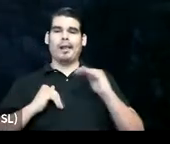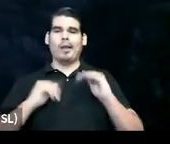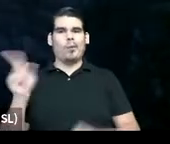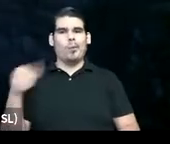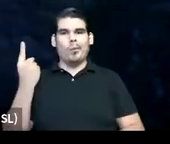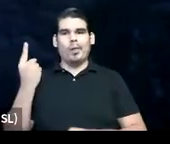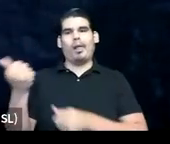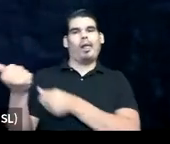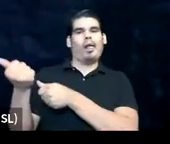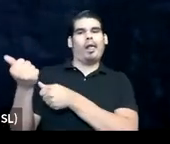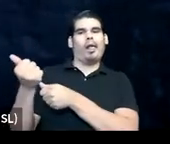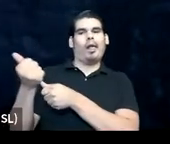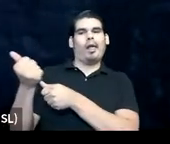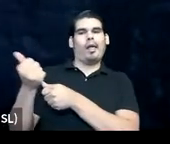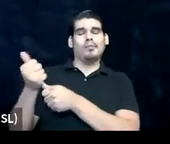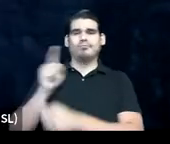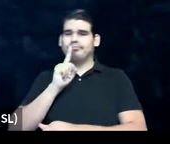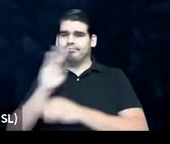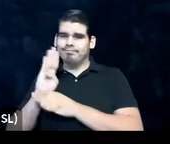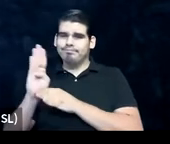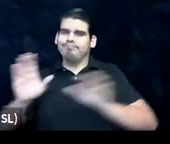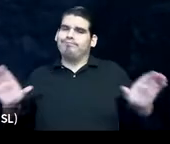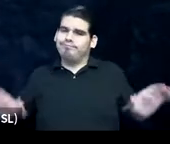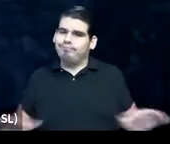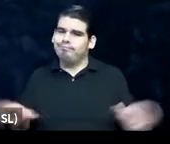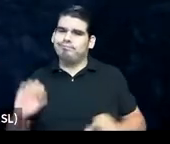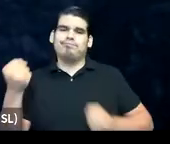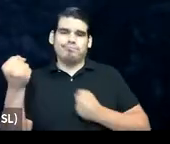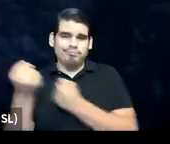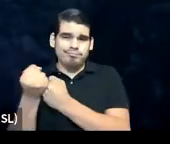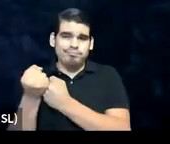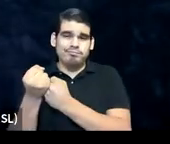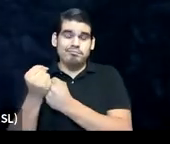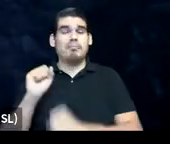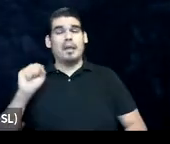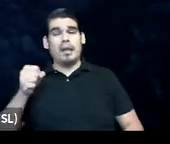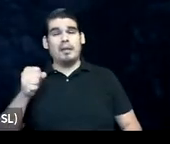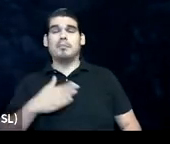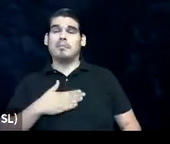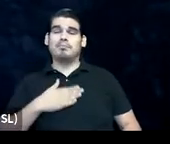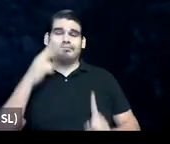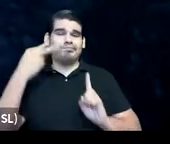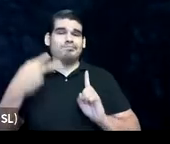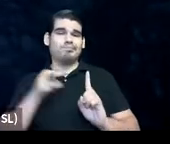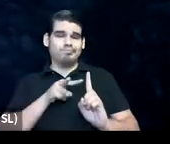Vice President: Yeah, definitely. I get the Sense that we will definitely have our number of I guess pandemic inspired resolutions, this year,